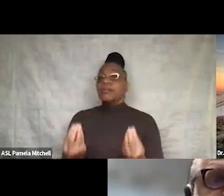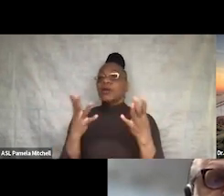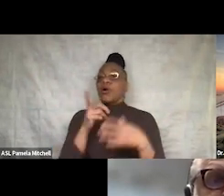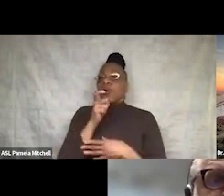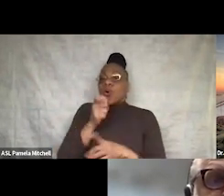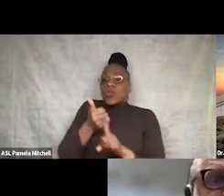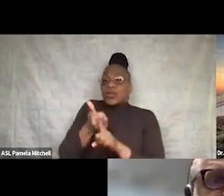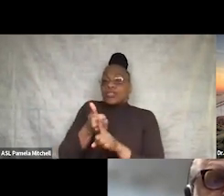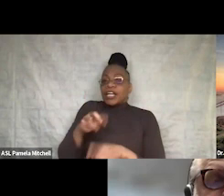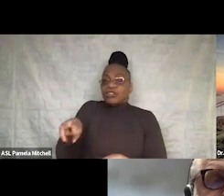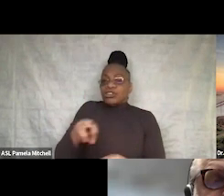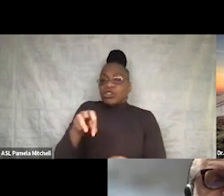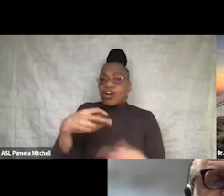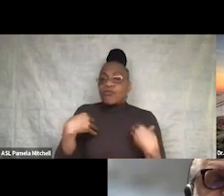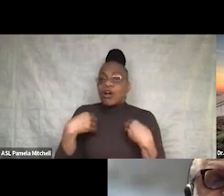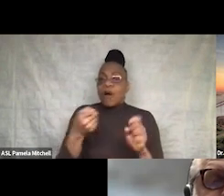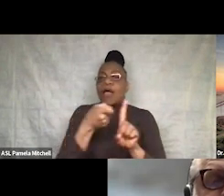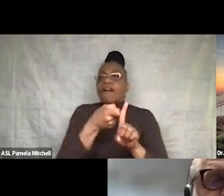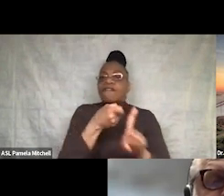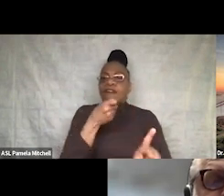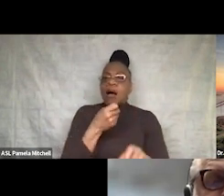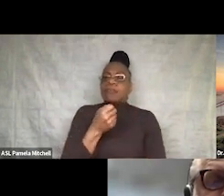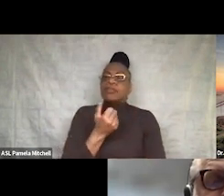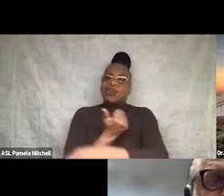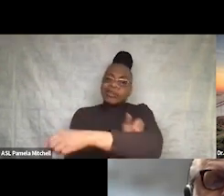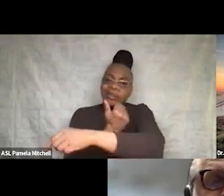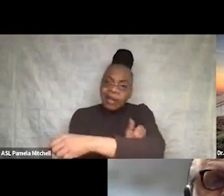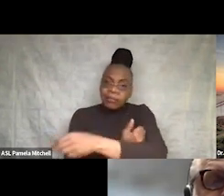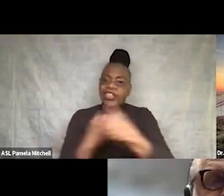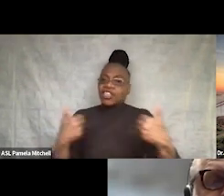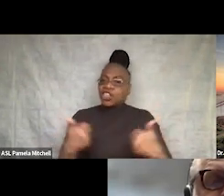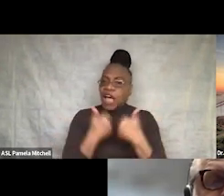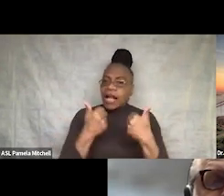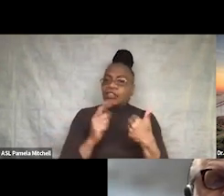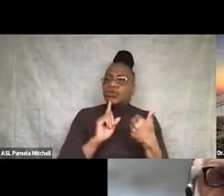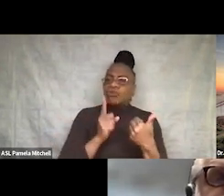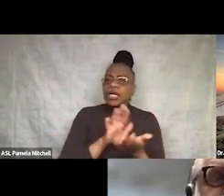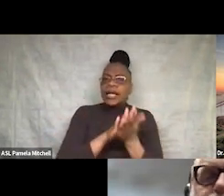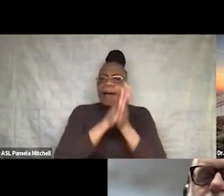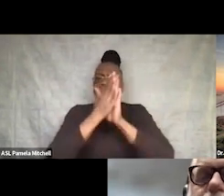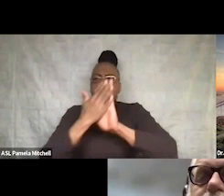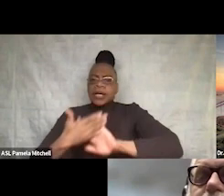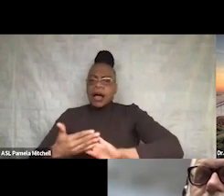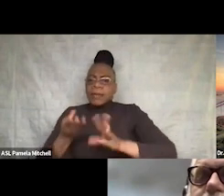to substance, from substance challenges, into really making sure that healing is being centered.